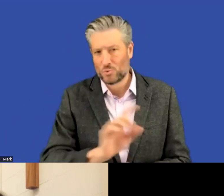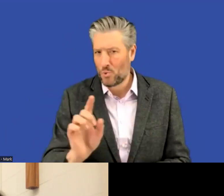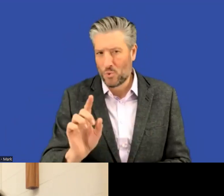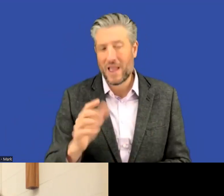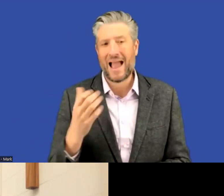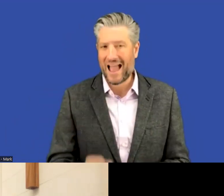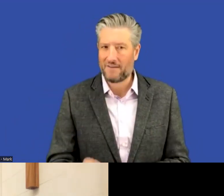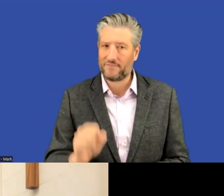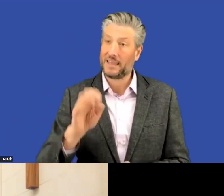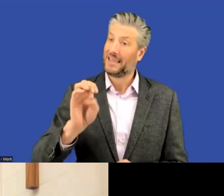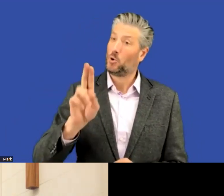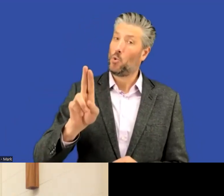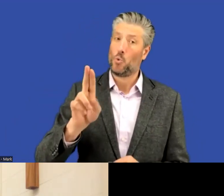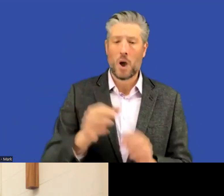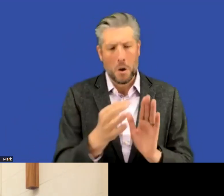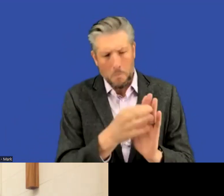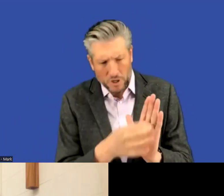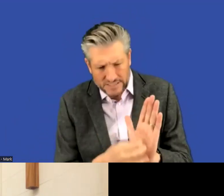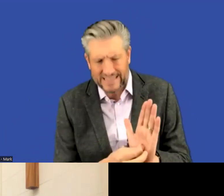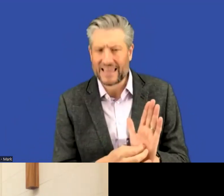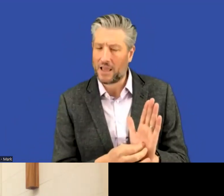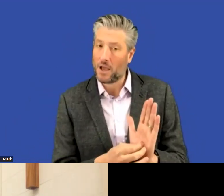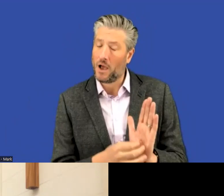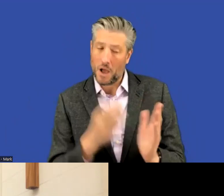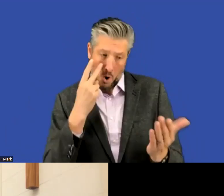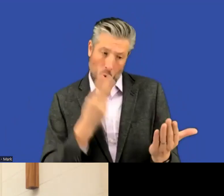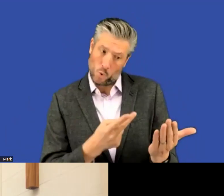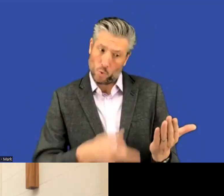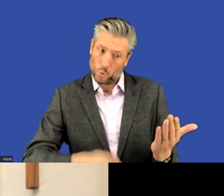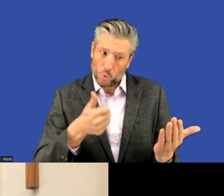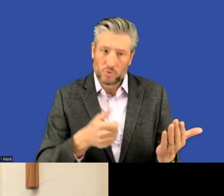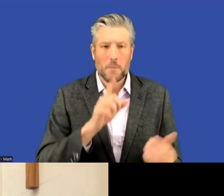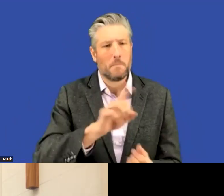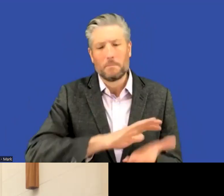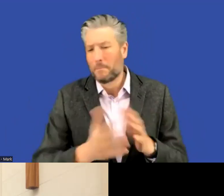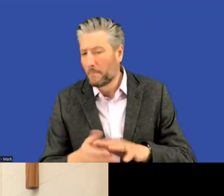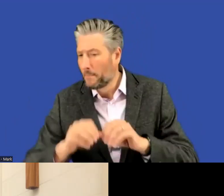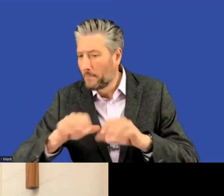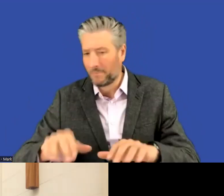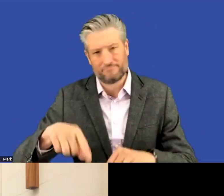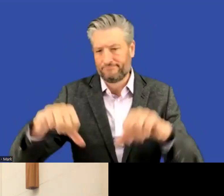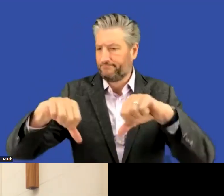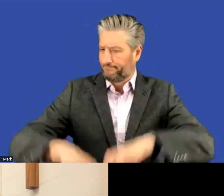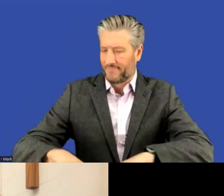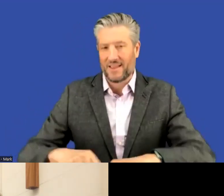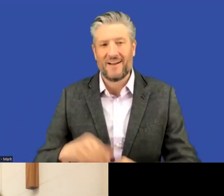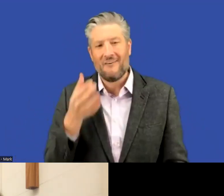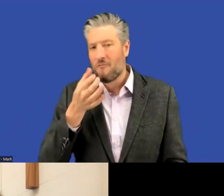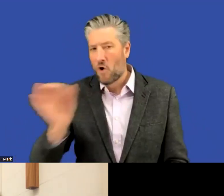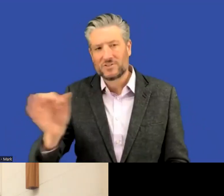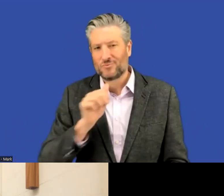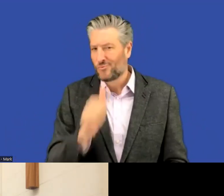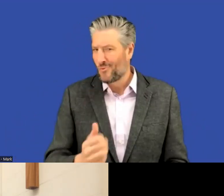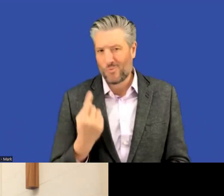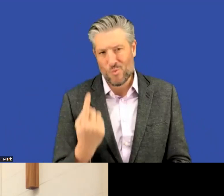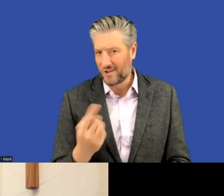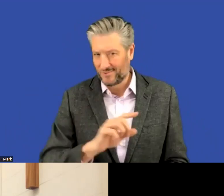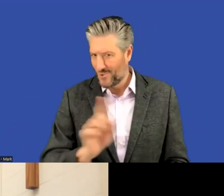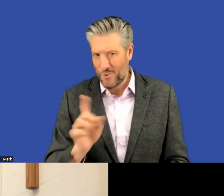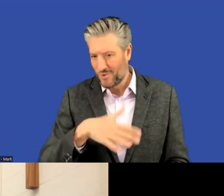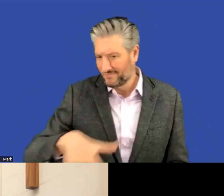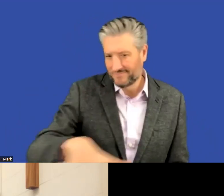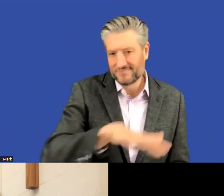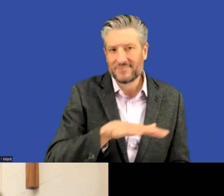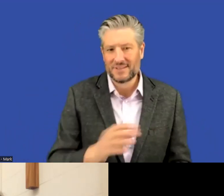fine, but when you look, it's not -- there's problems on another level.